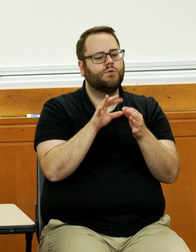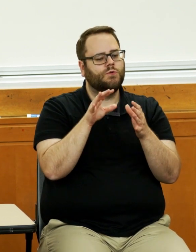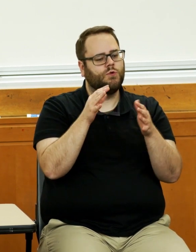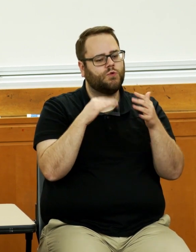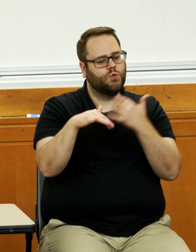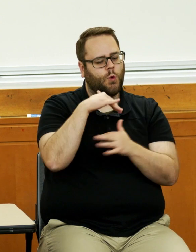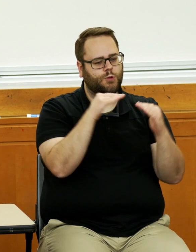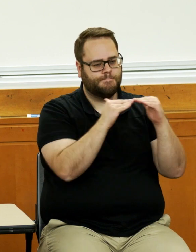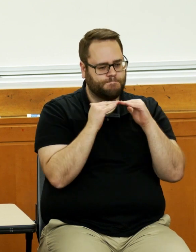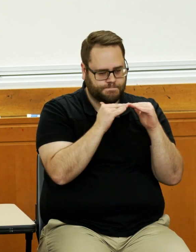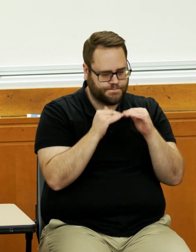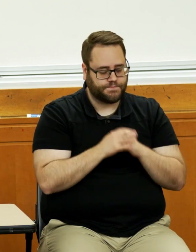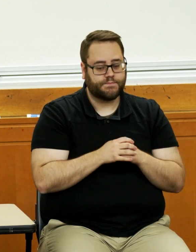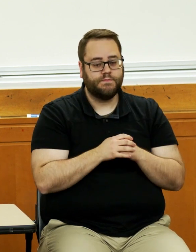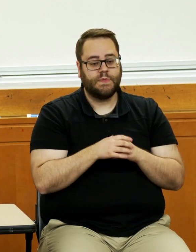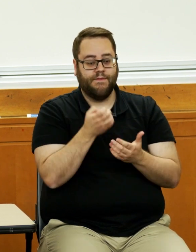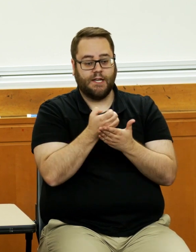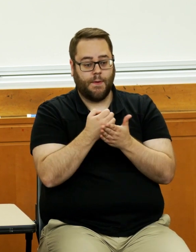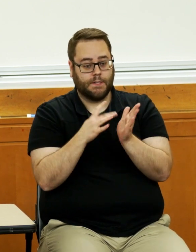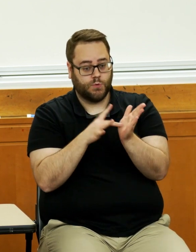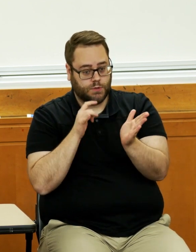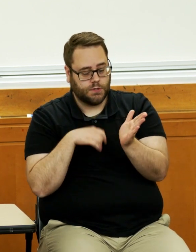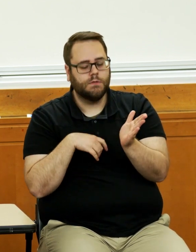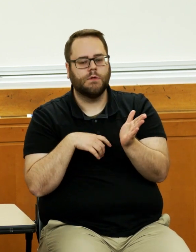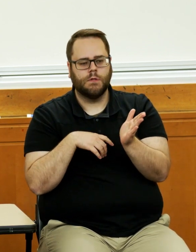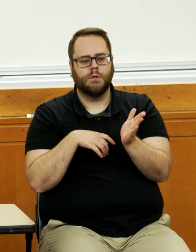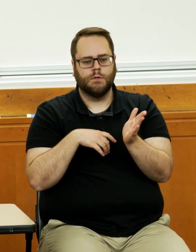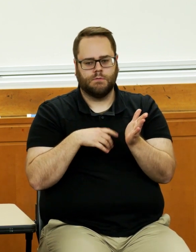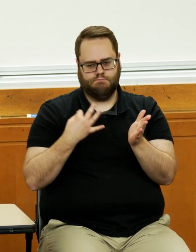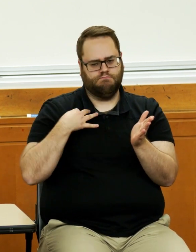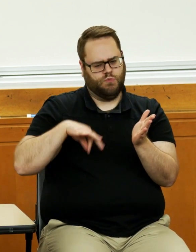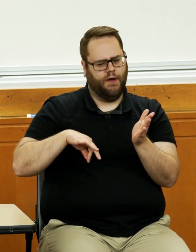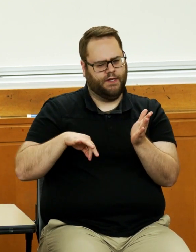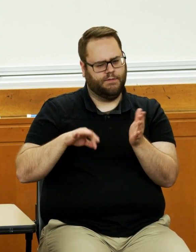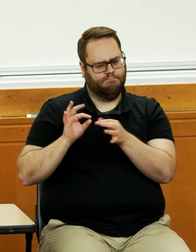On the issue of economic exploitation, there's definitely profit associated with social justice